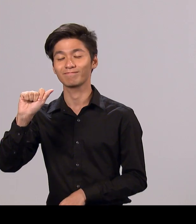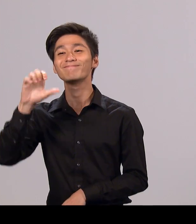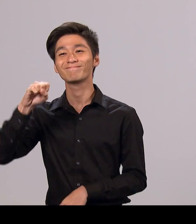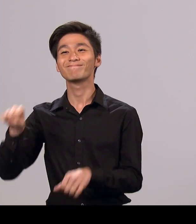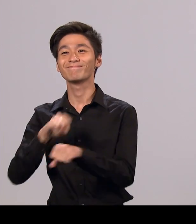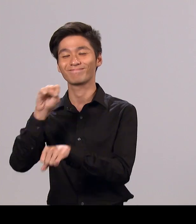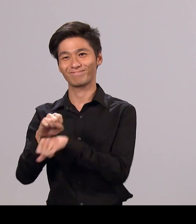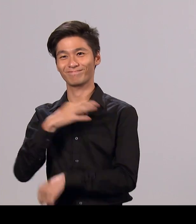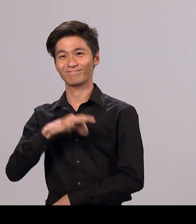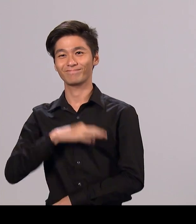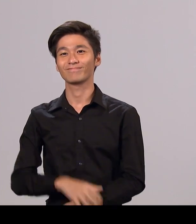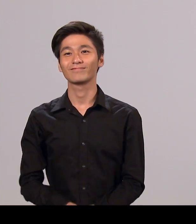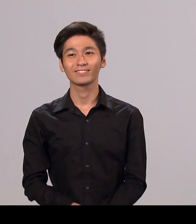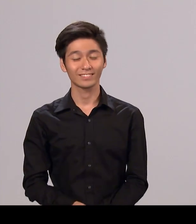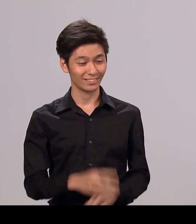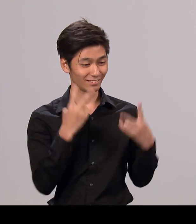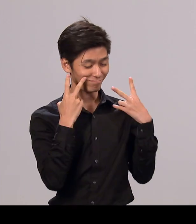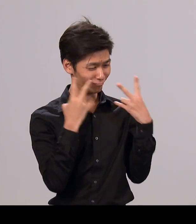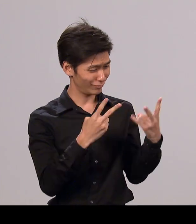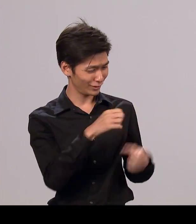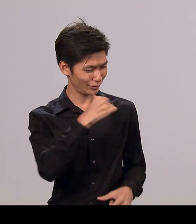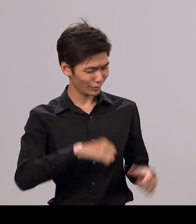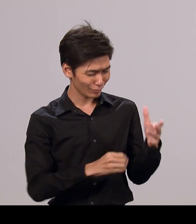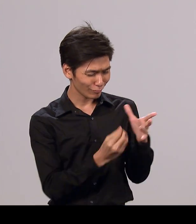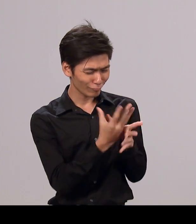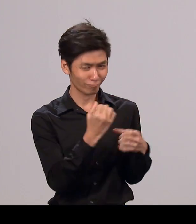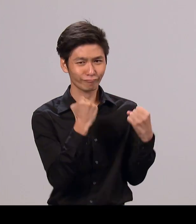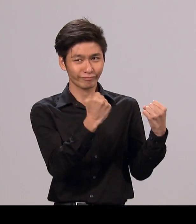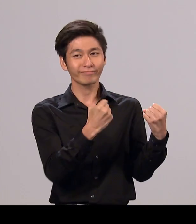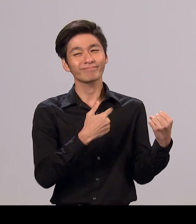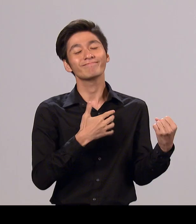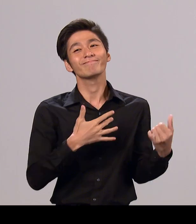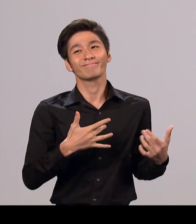We are happy to see China grow strong and influential in a constructive and peaceful way.